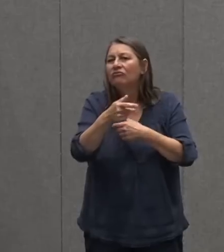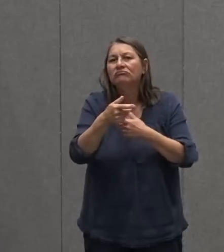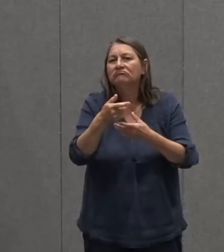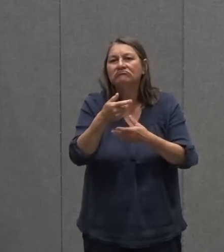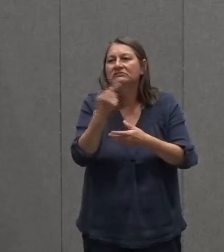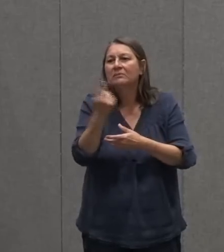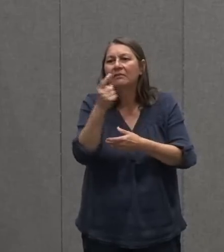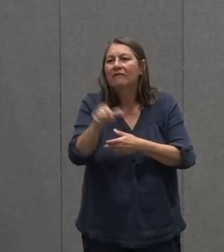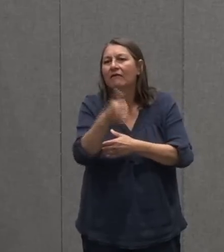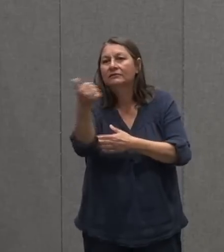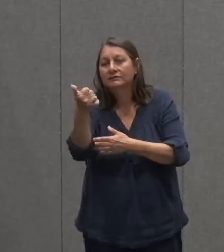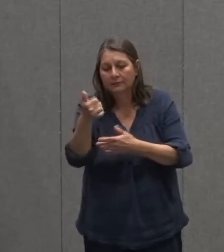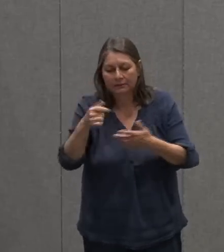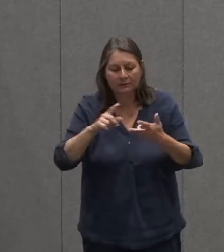How did this balloon make sound?